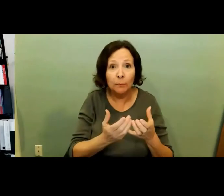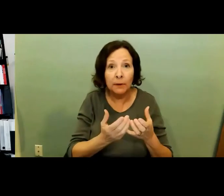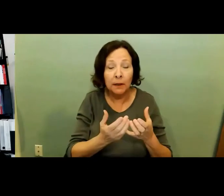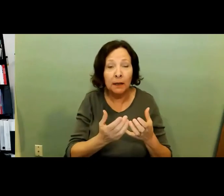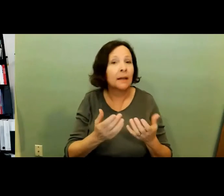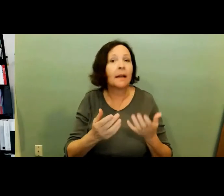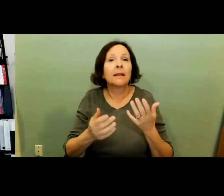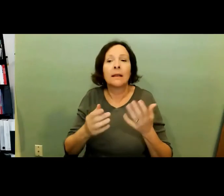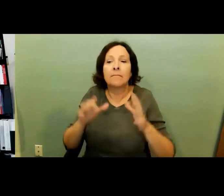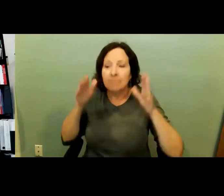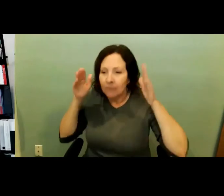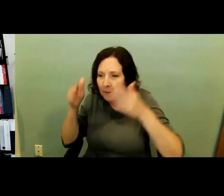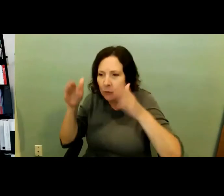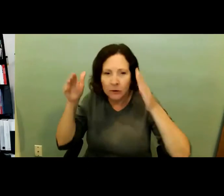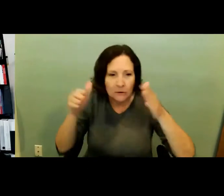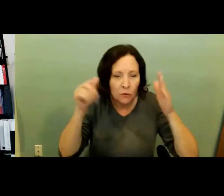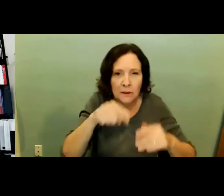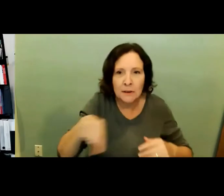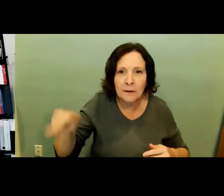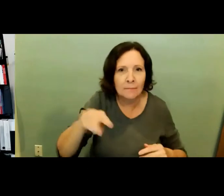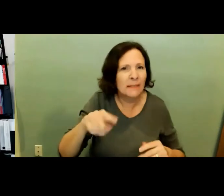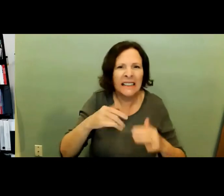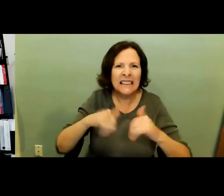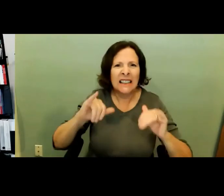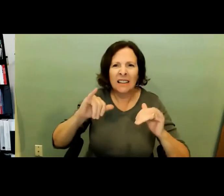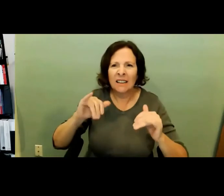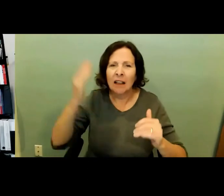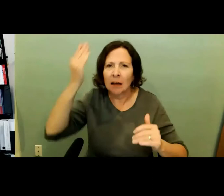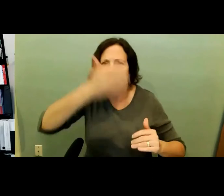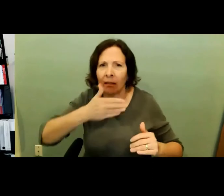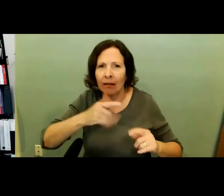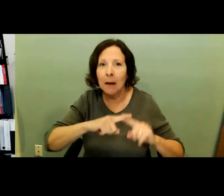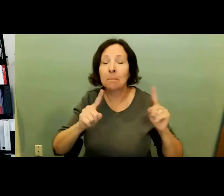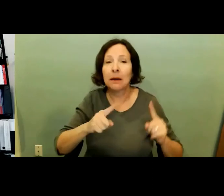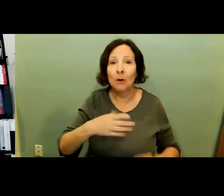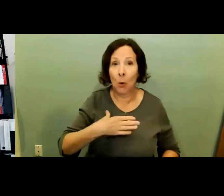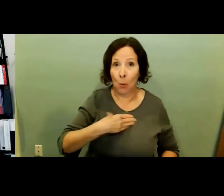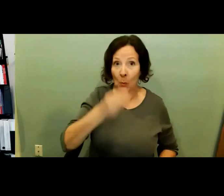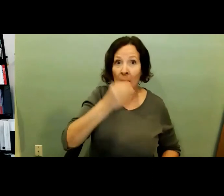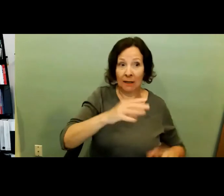We came to conclude that this lack of awareness is a form of white privilege. All